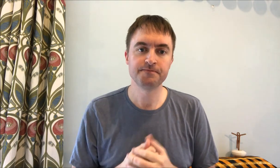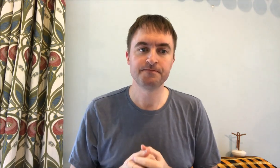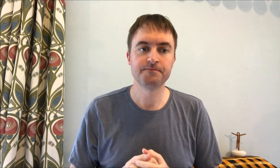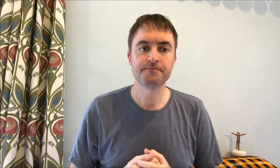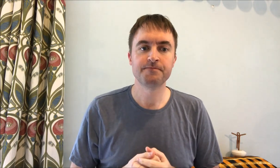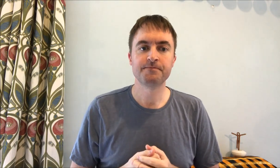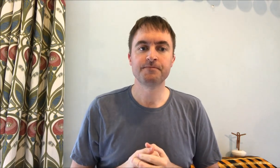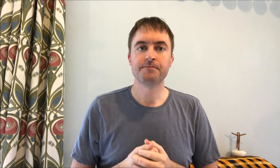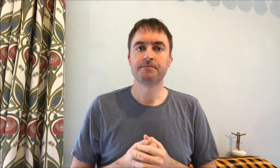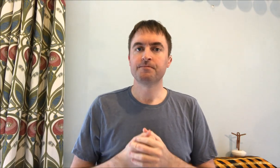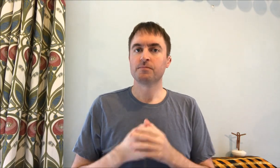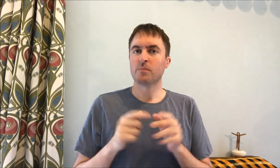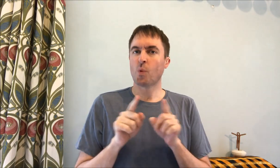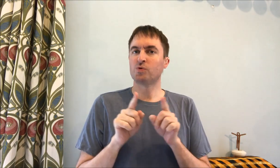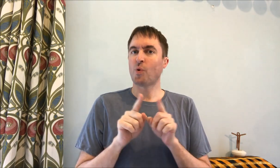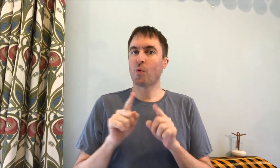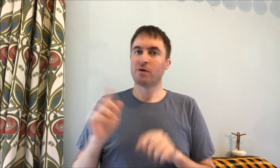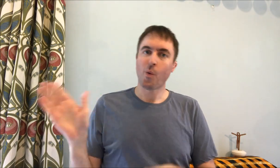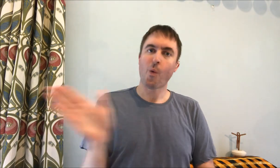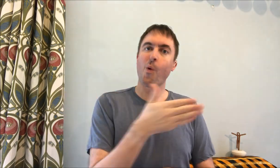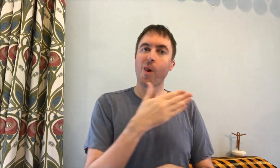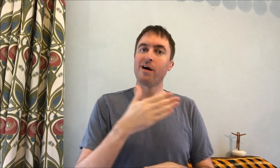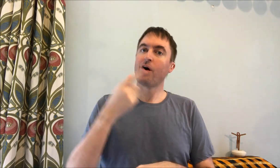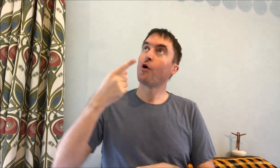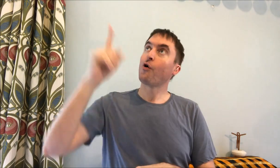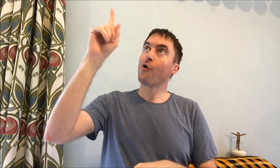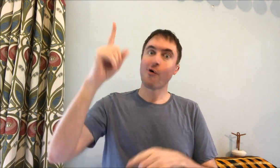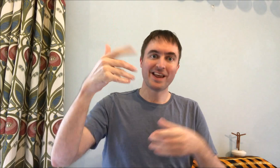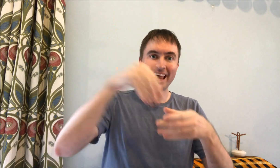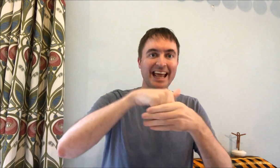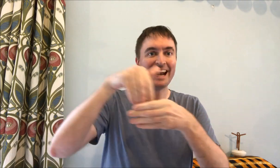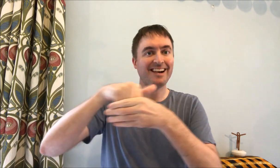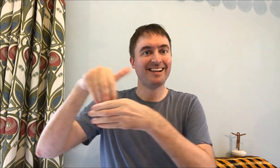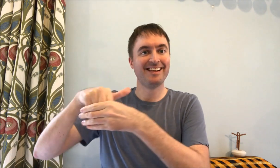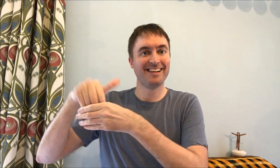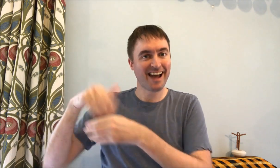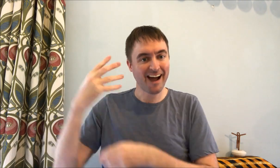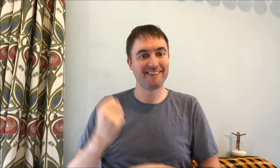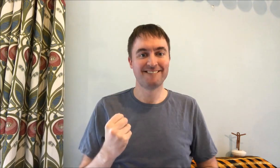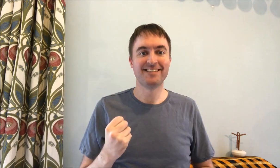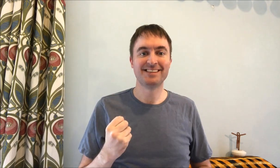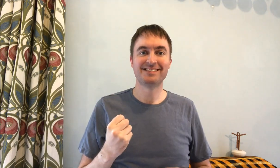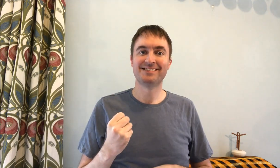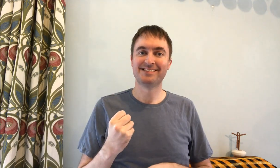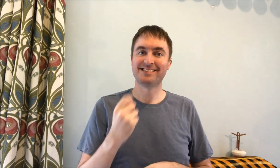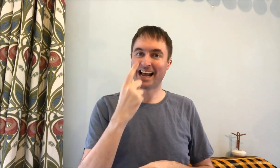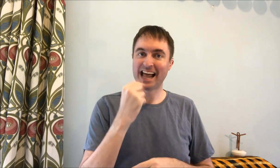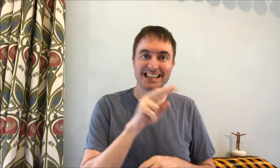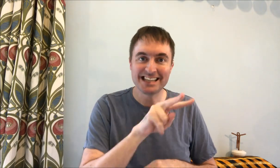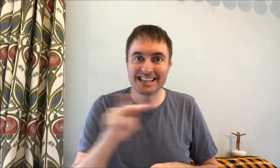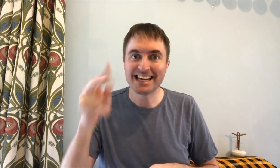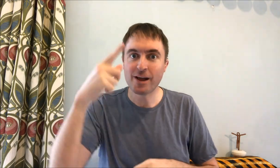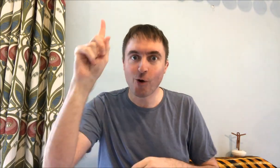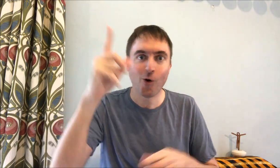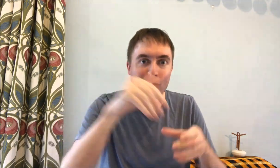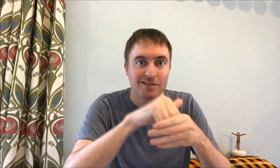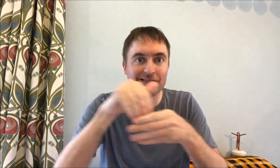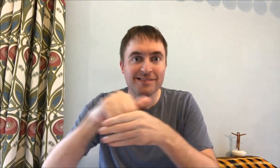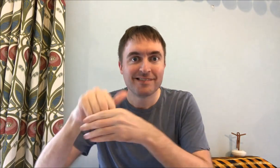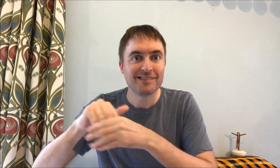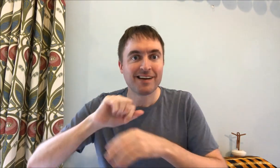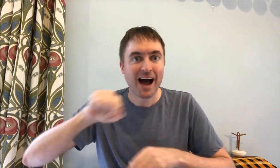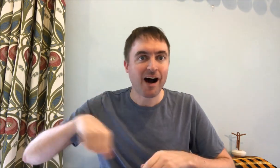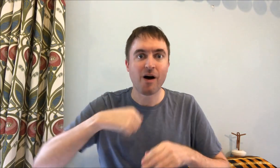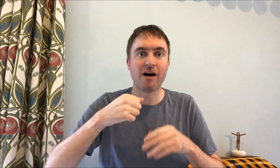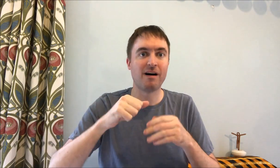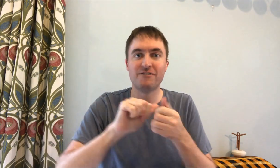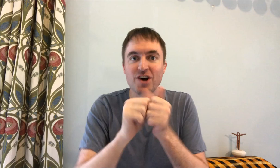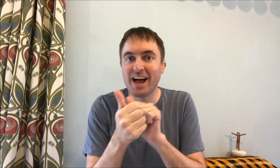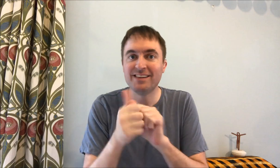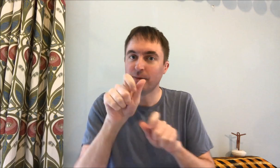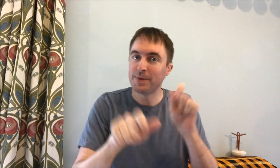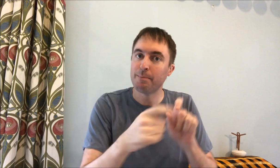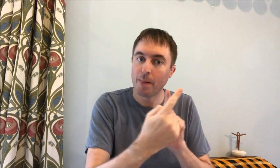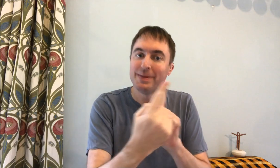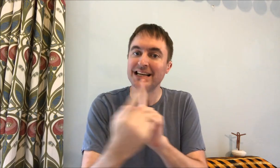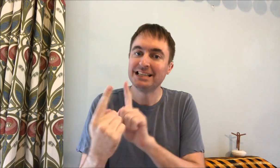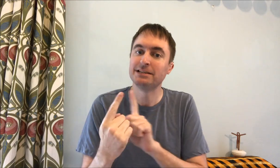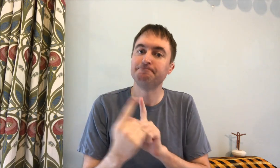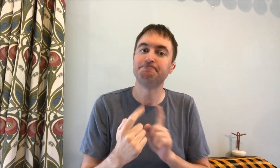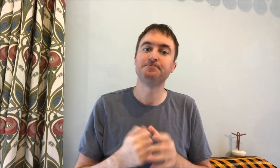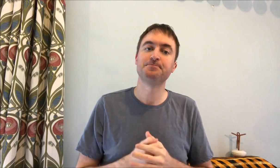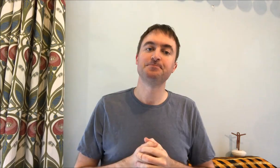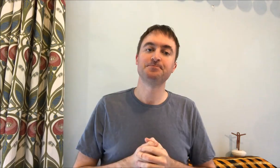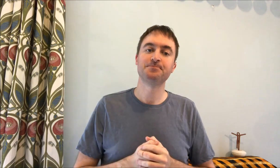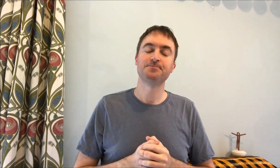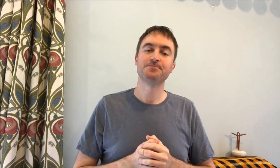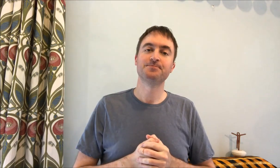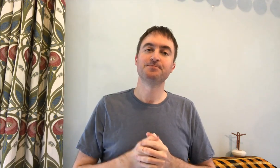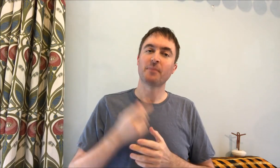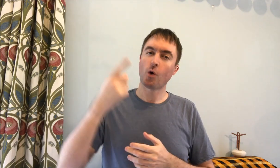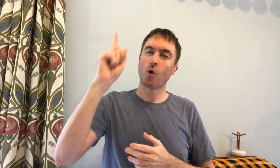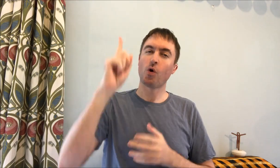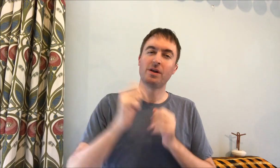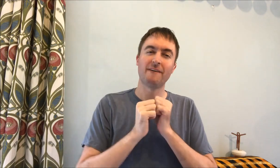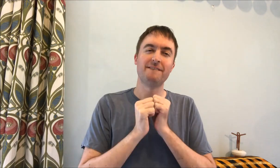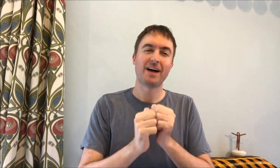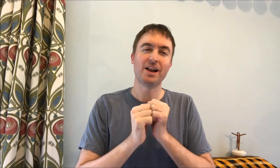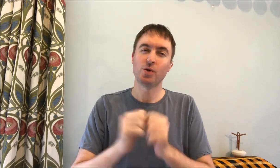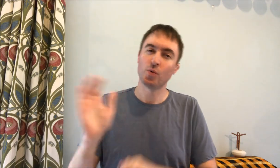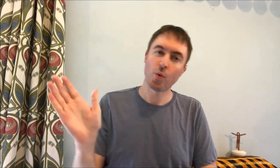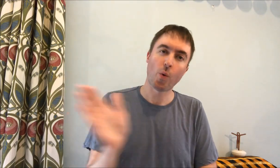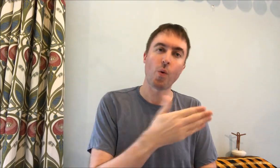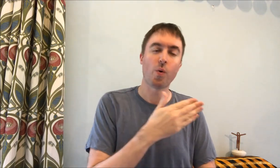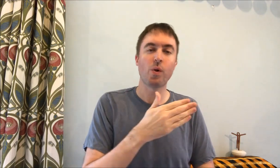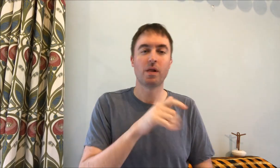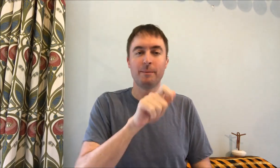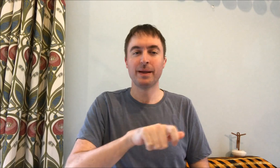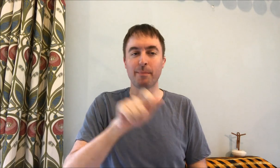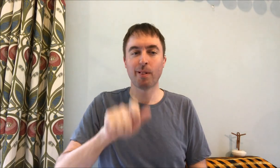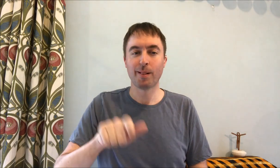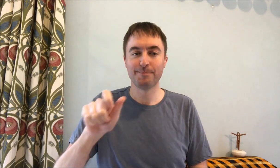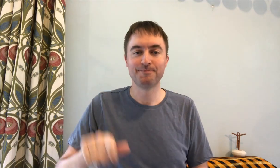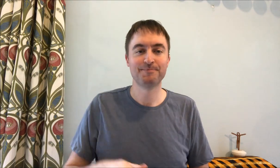It means that all people - our friends, and those we meet - have something of God in them, and God values all people equally.